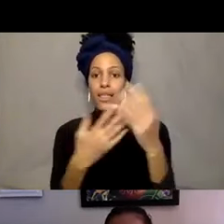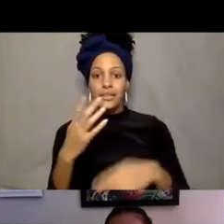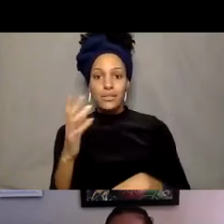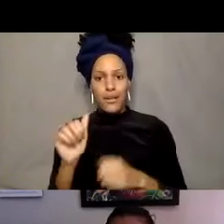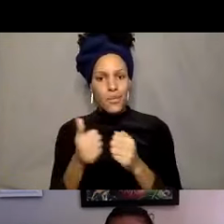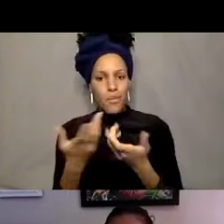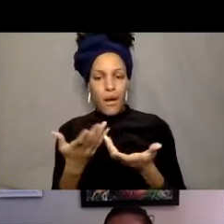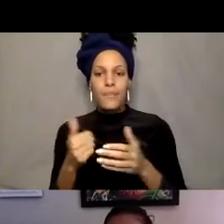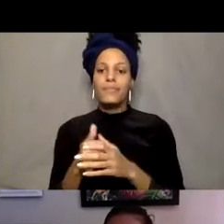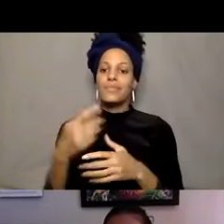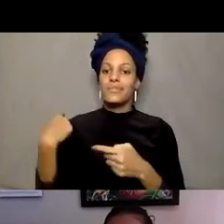please contact MRAC staff.